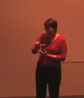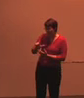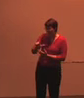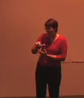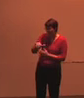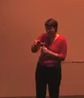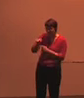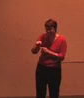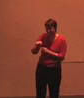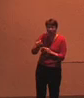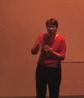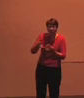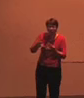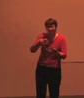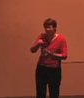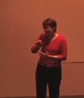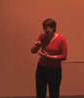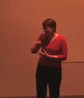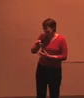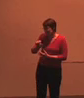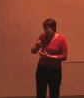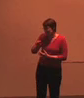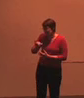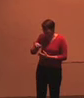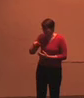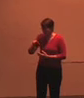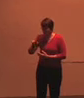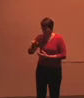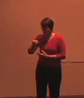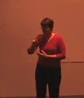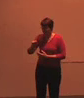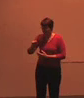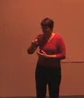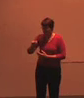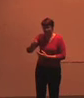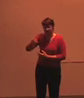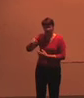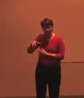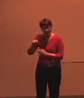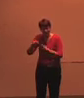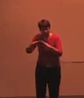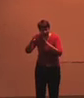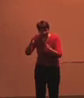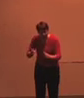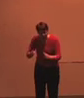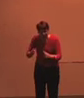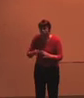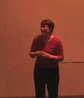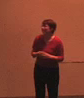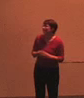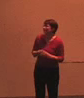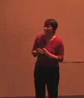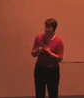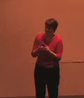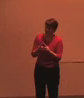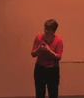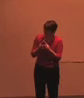semi-transparent house or existence. So it is very, very strange because this wall